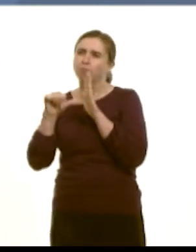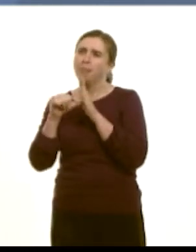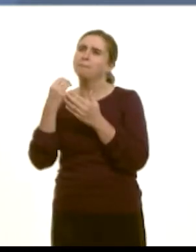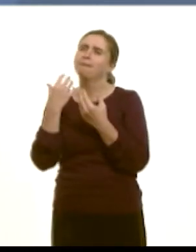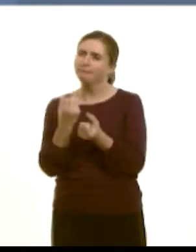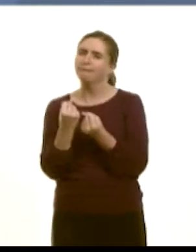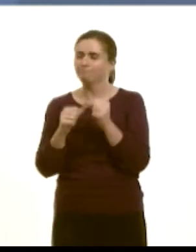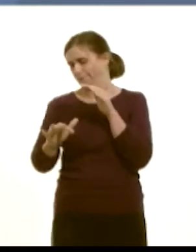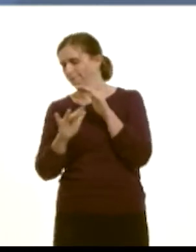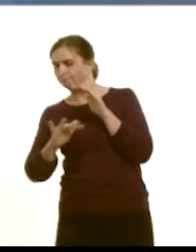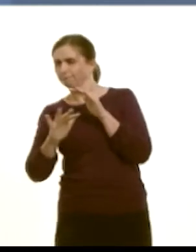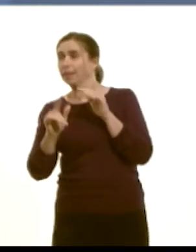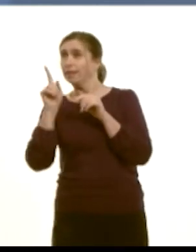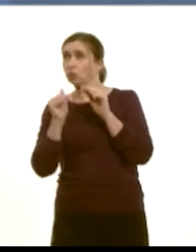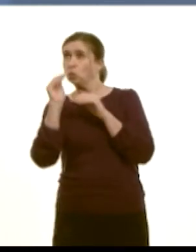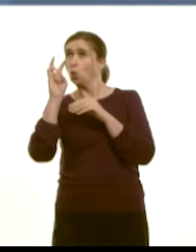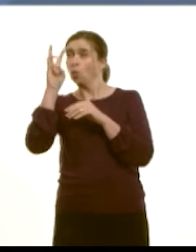going on in the north Wales health board.